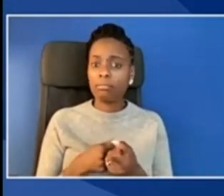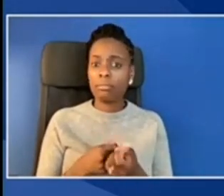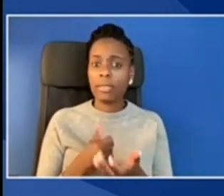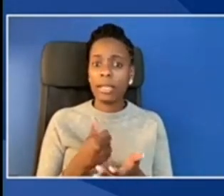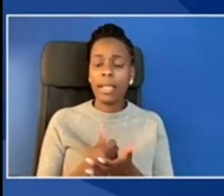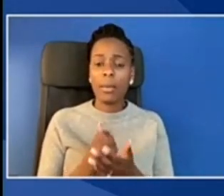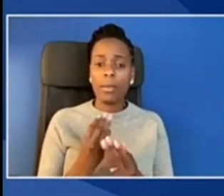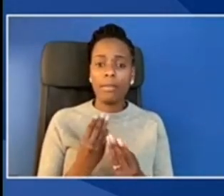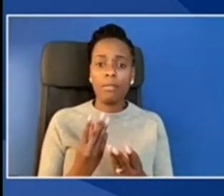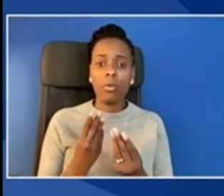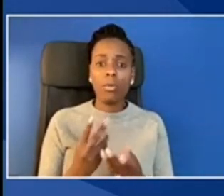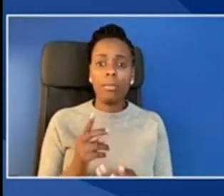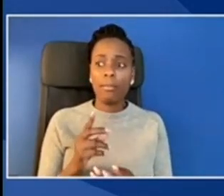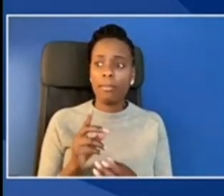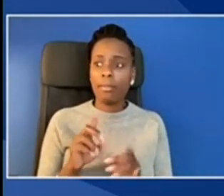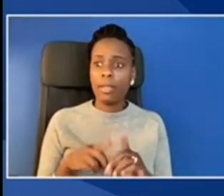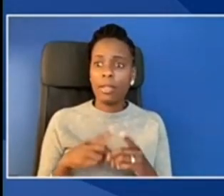Department as to that question?